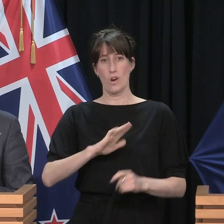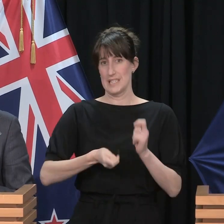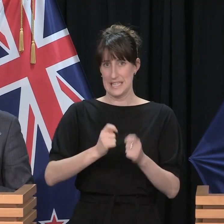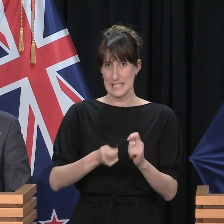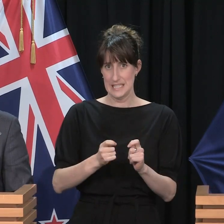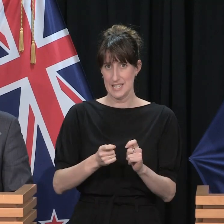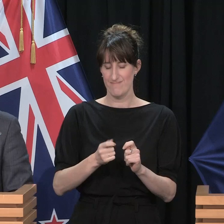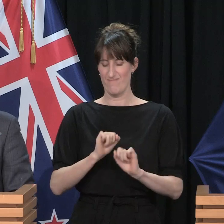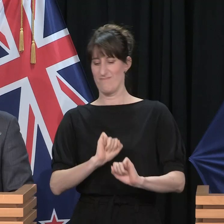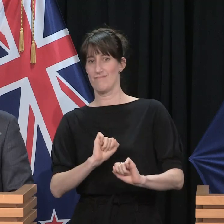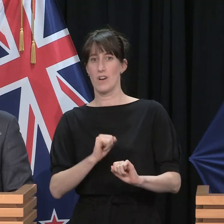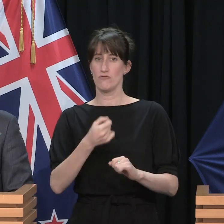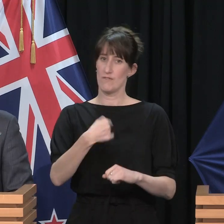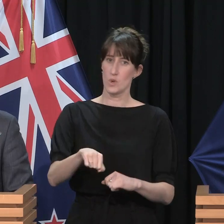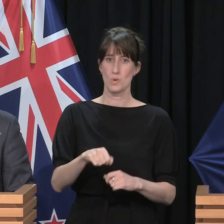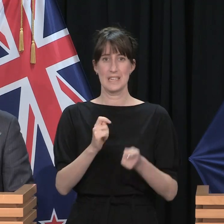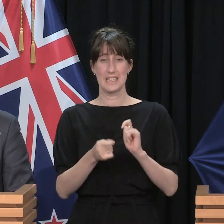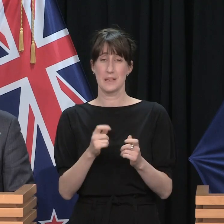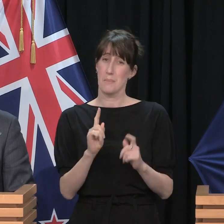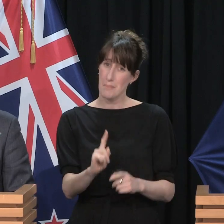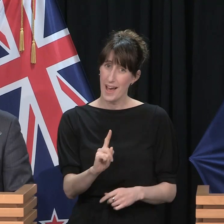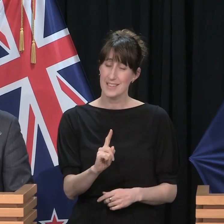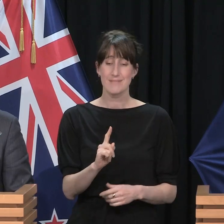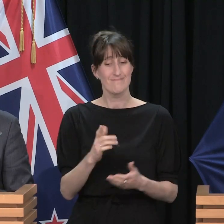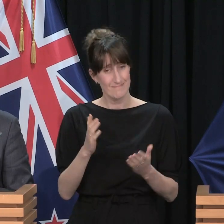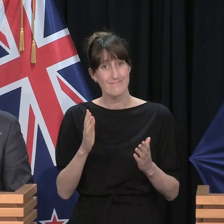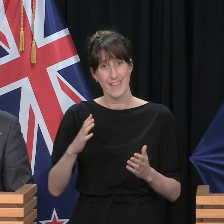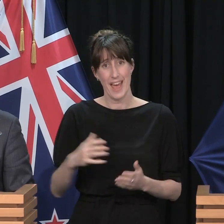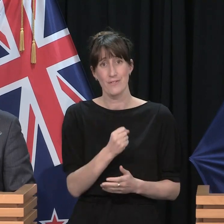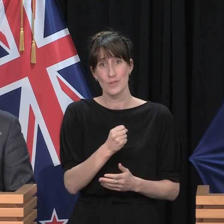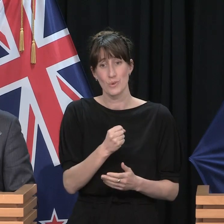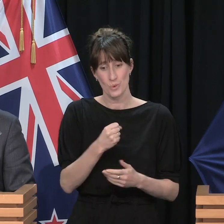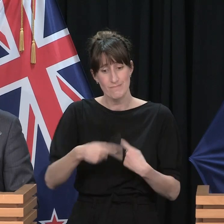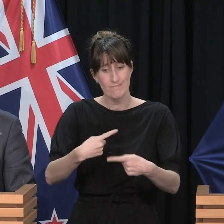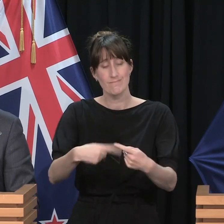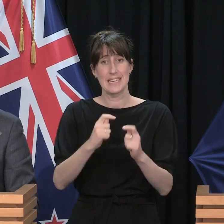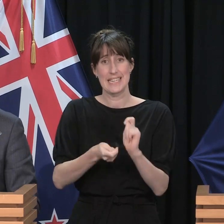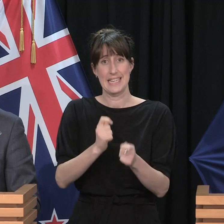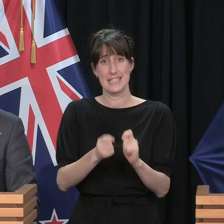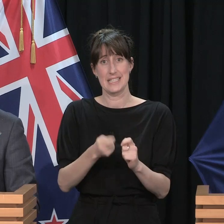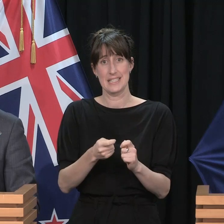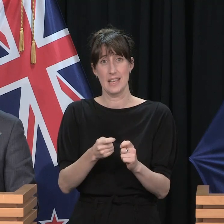this - is that people are reluctant to be tested. And that is something that we all